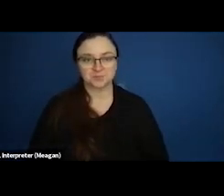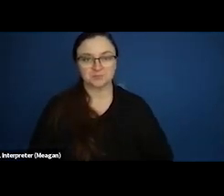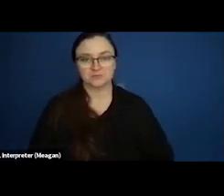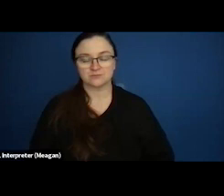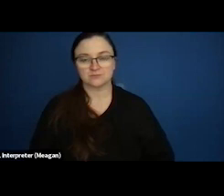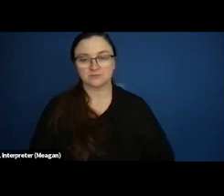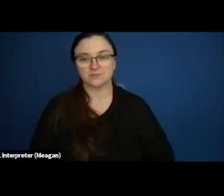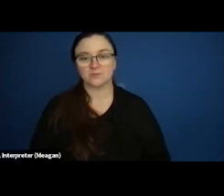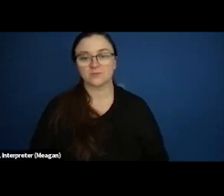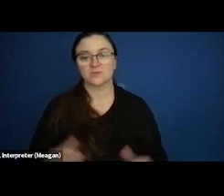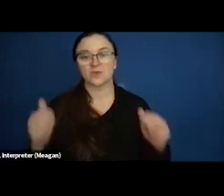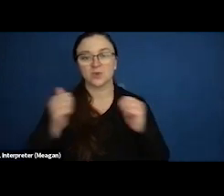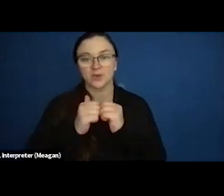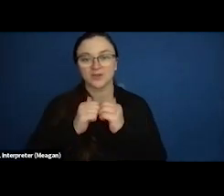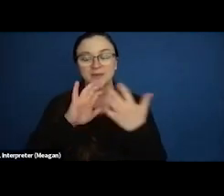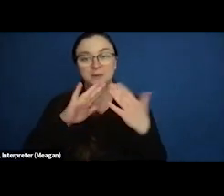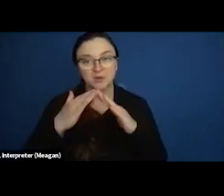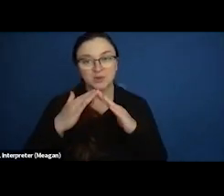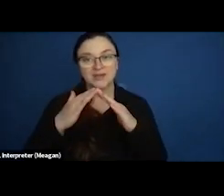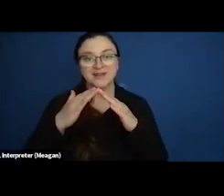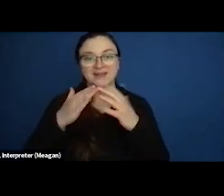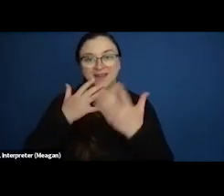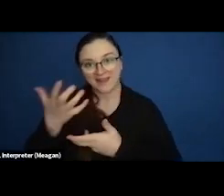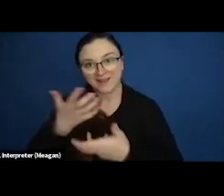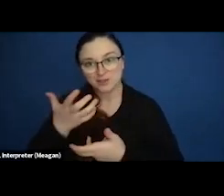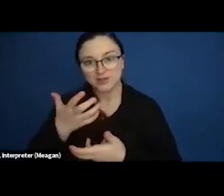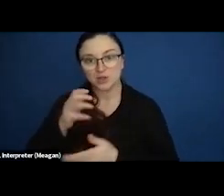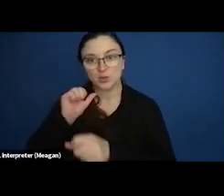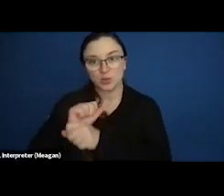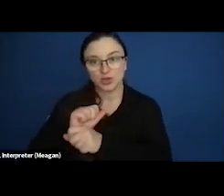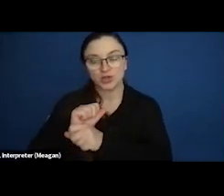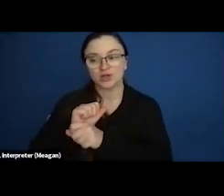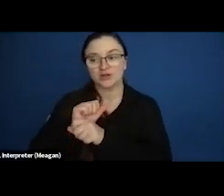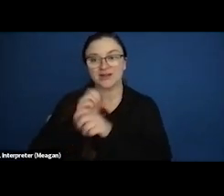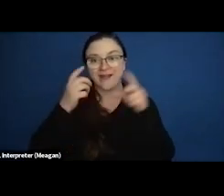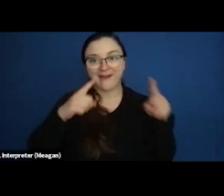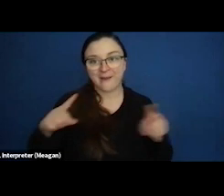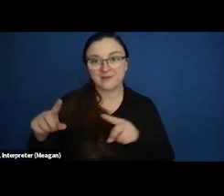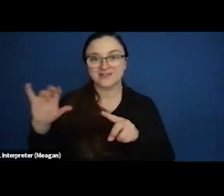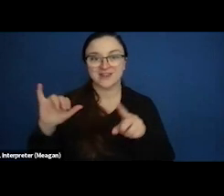When community engagement work is done like this, it creates an integrated